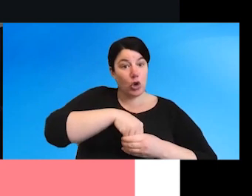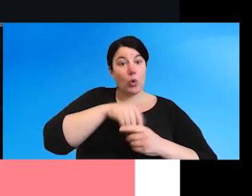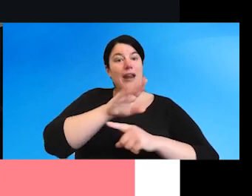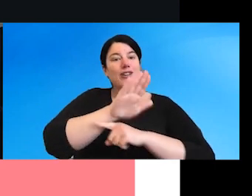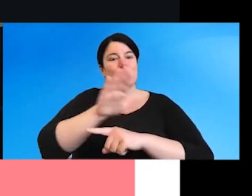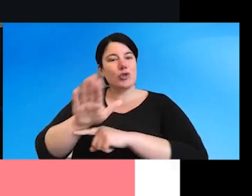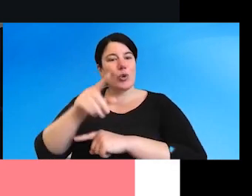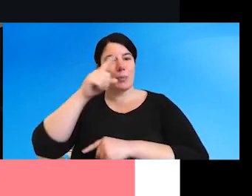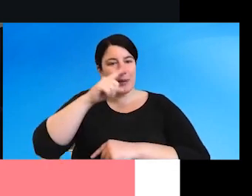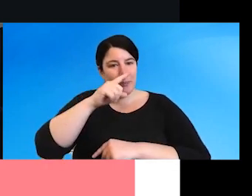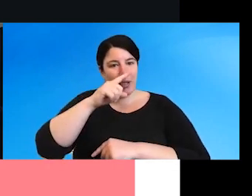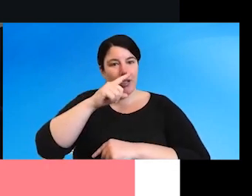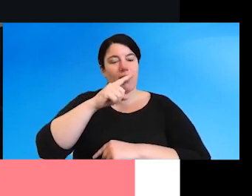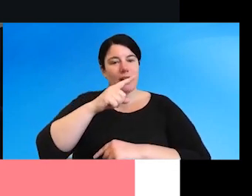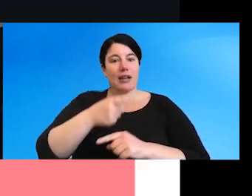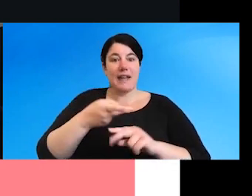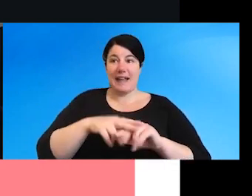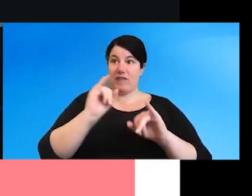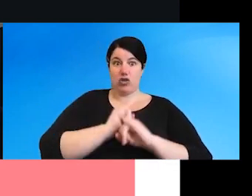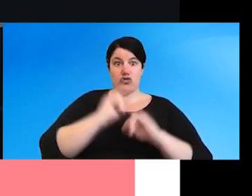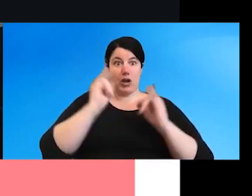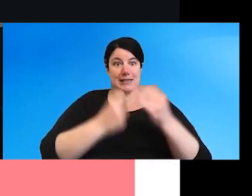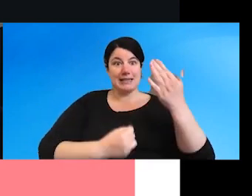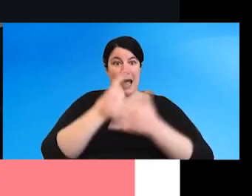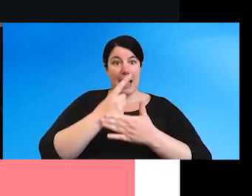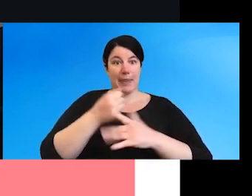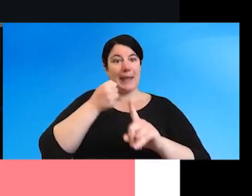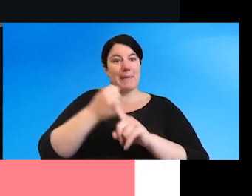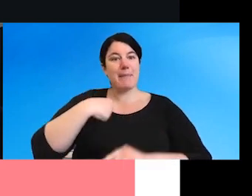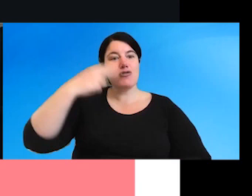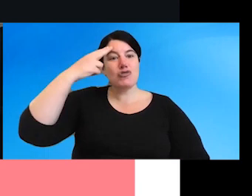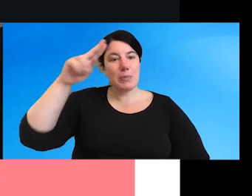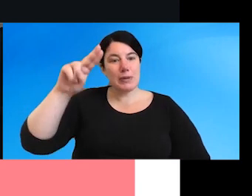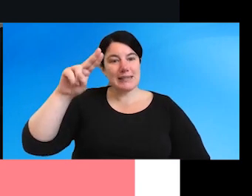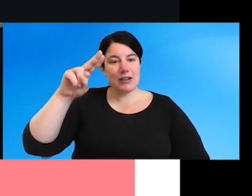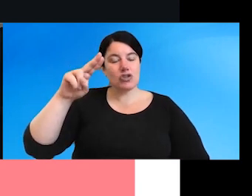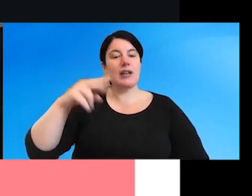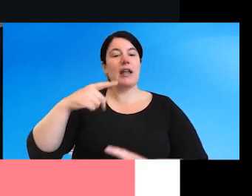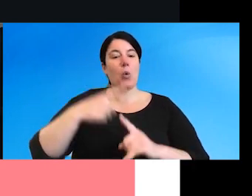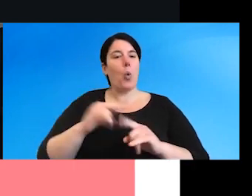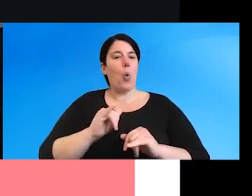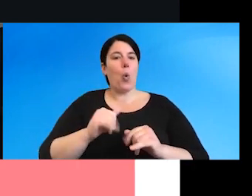in the event of a crisis that affects our reputation or the normal business fugss. functions.